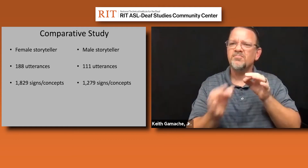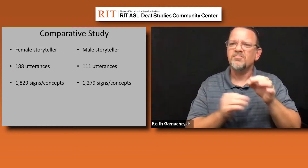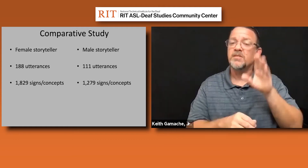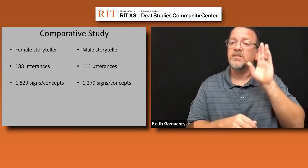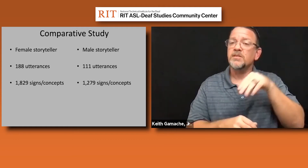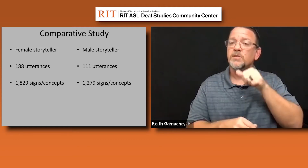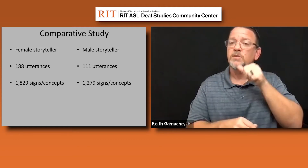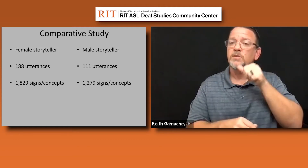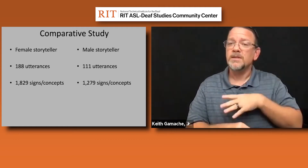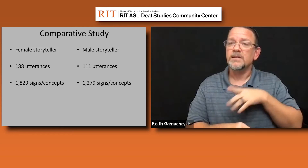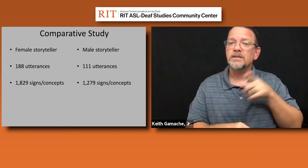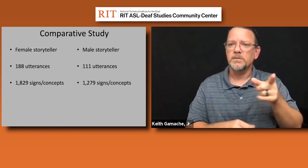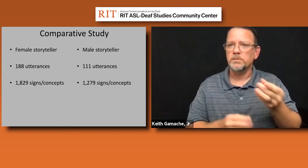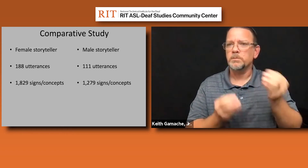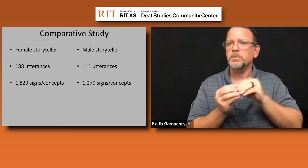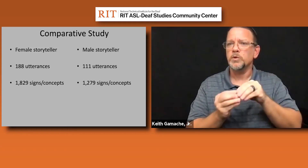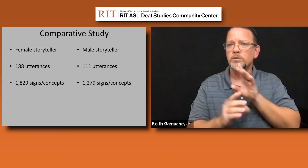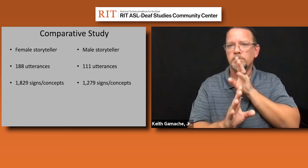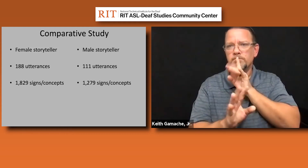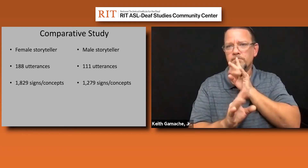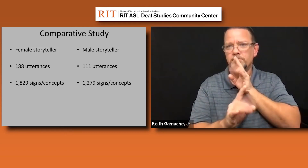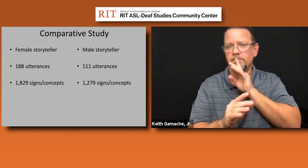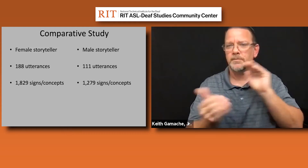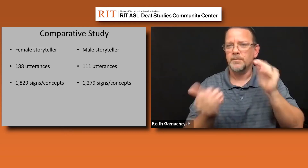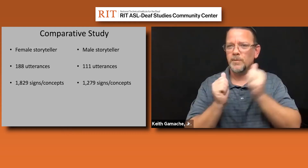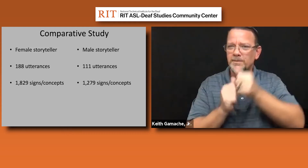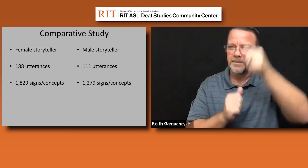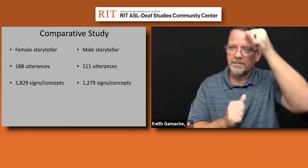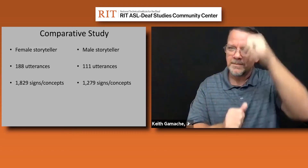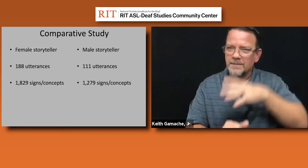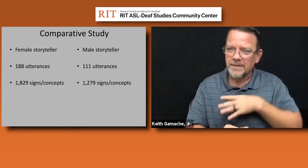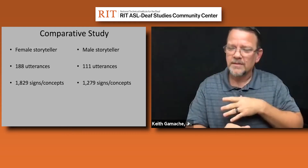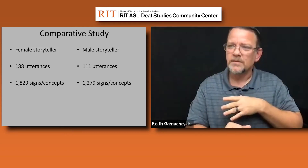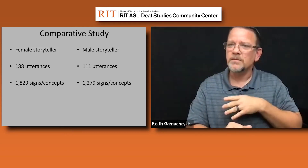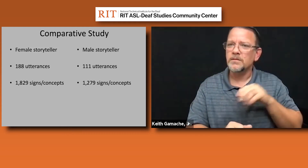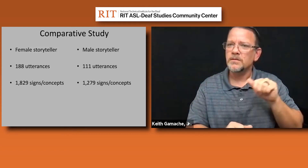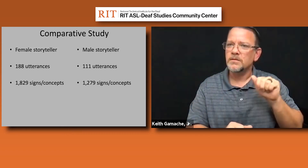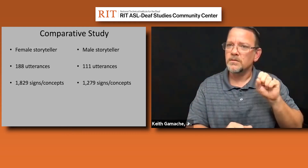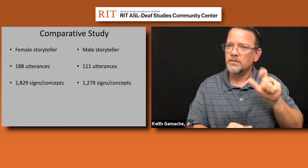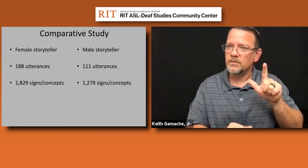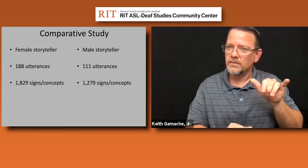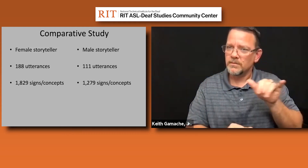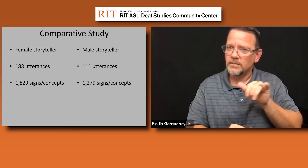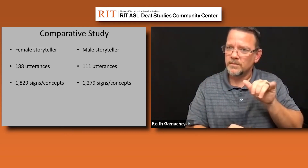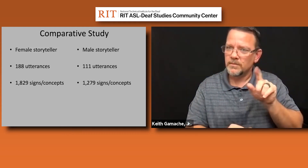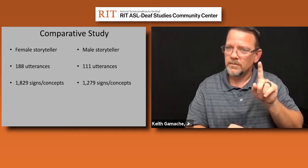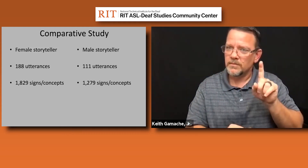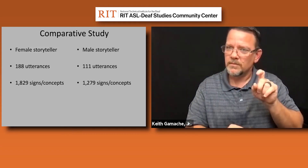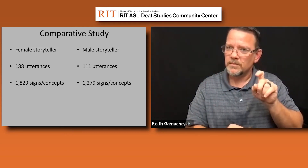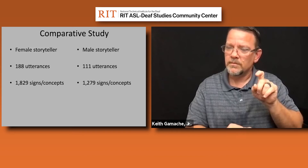reading English text from a book, and we noticed that females tended to have more utterances,